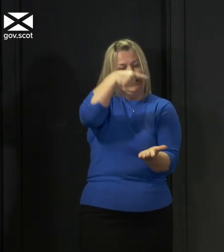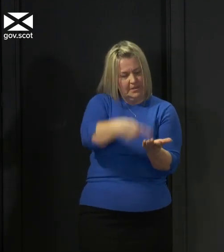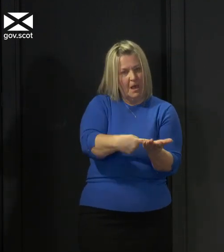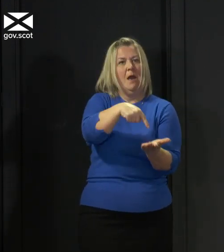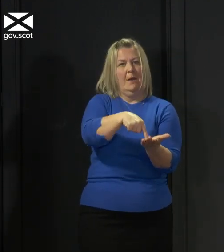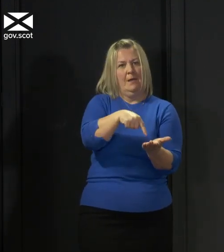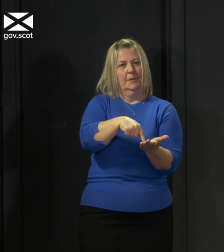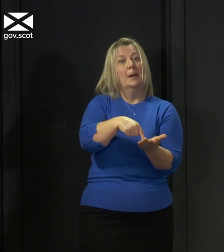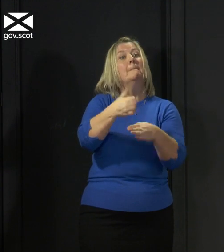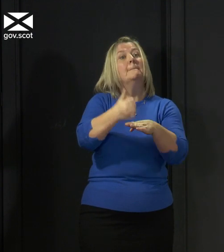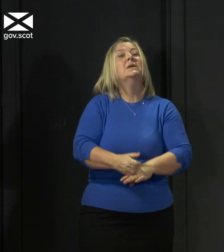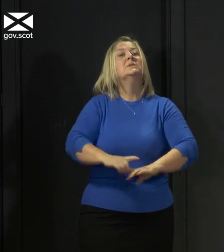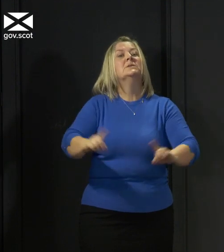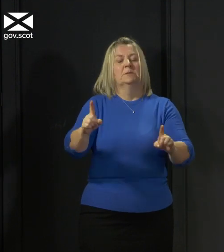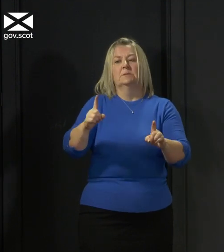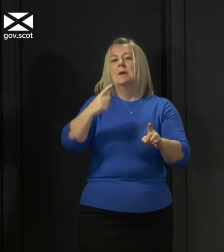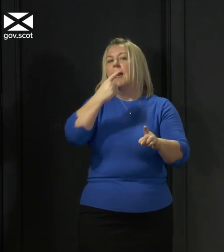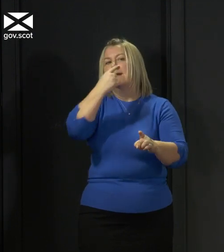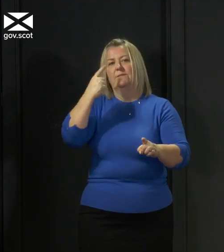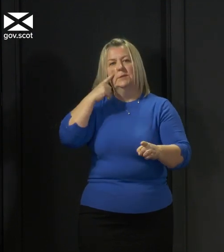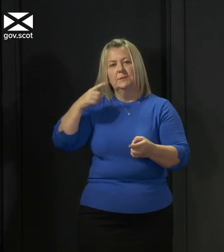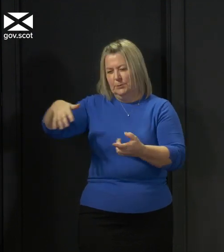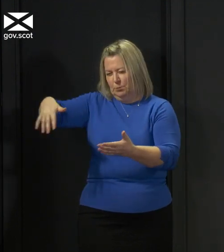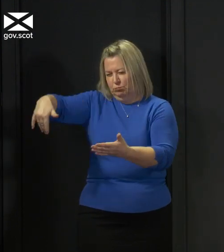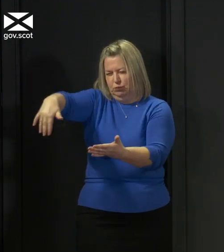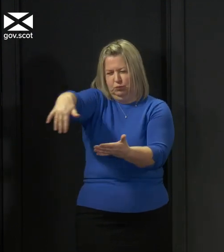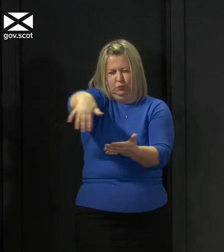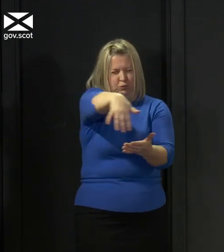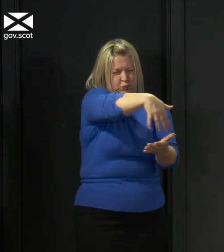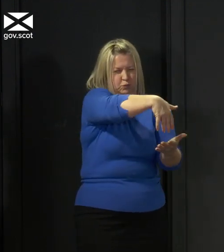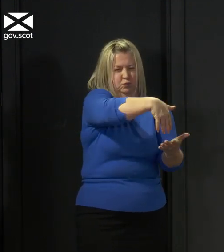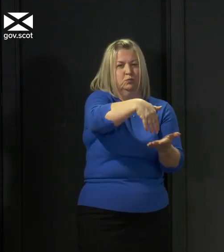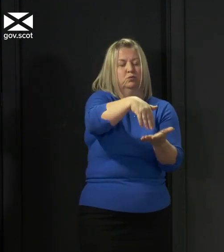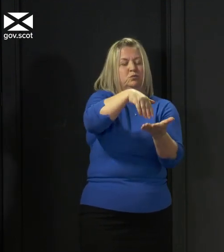based on the best evidence and that is what I will continue to do one of the